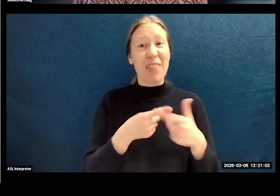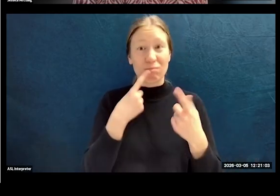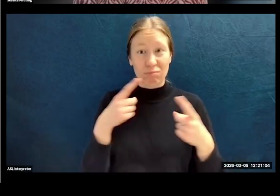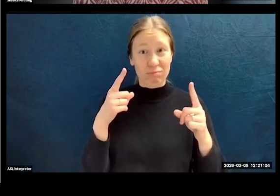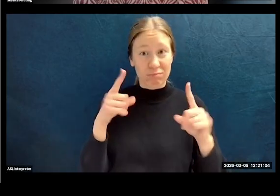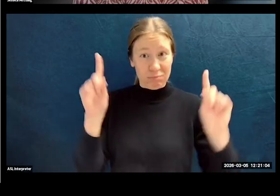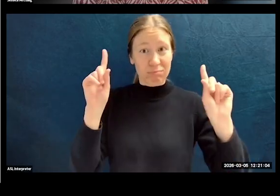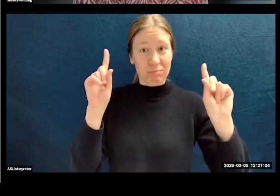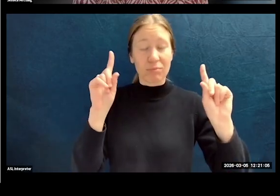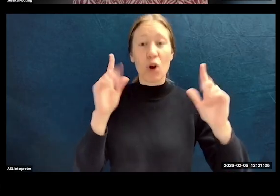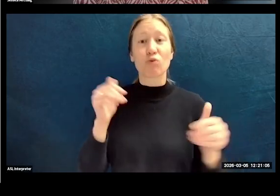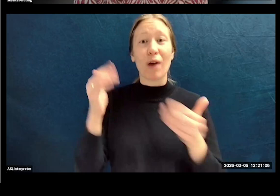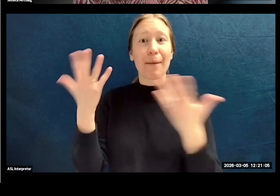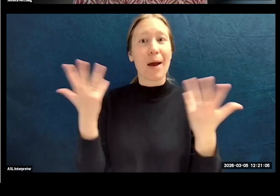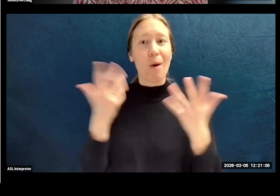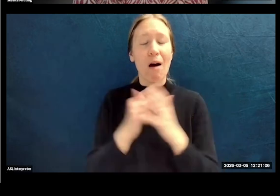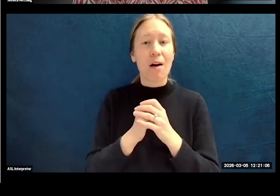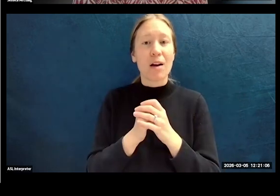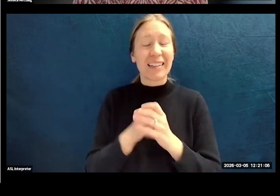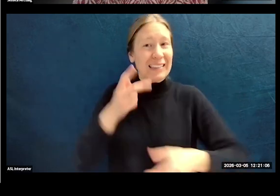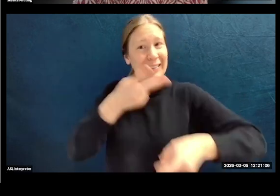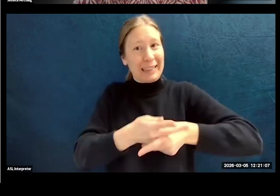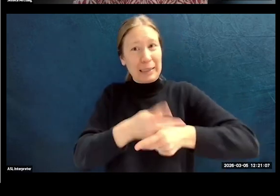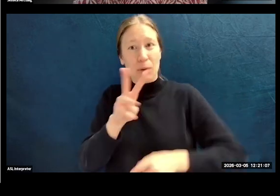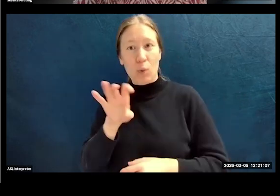leave it in a Word format if you need to protect it, and we'll talk,